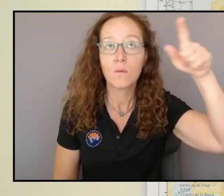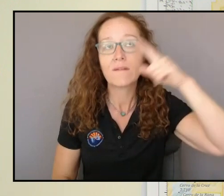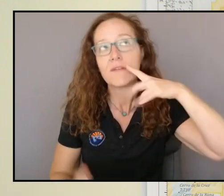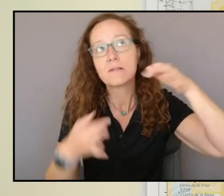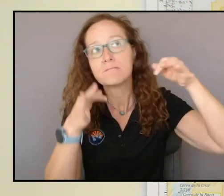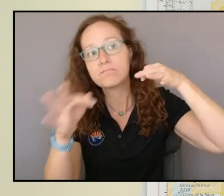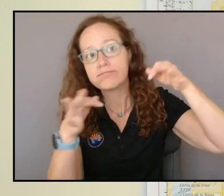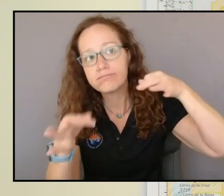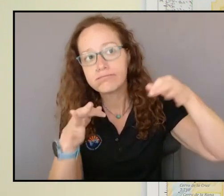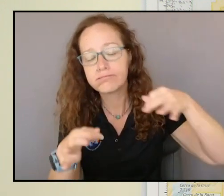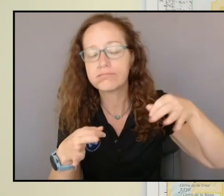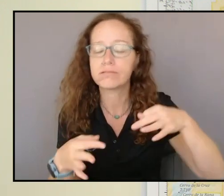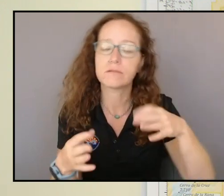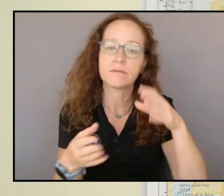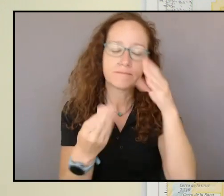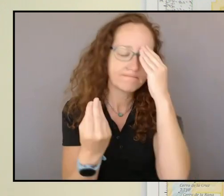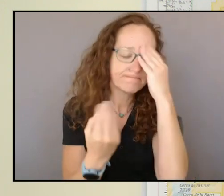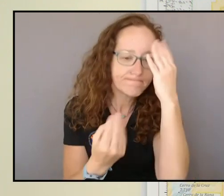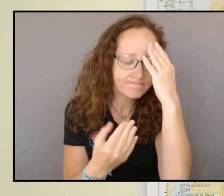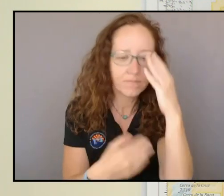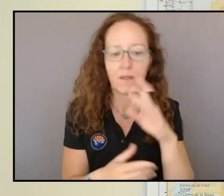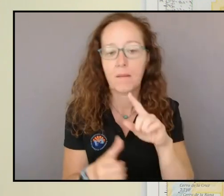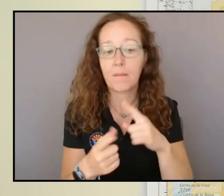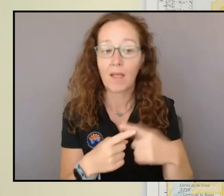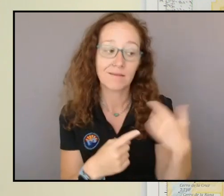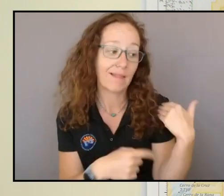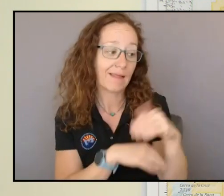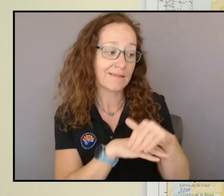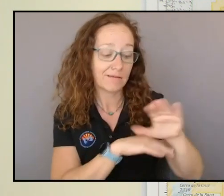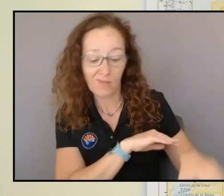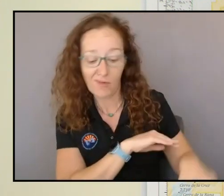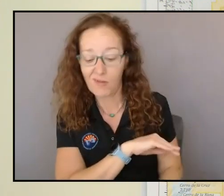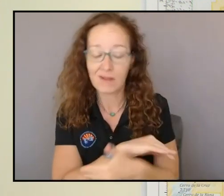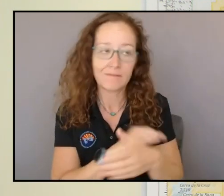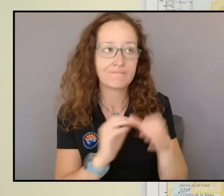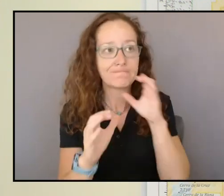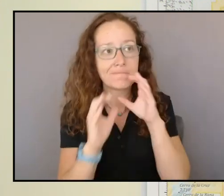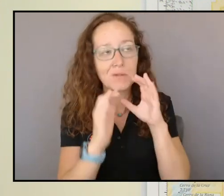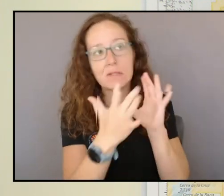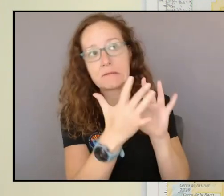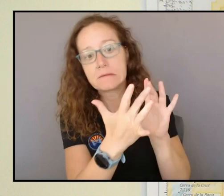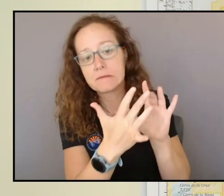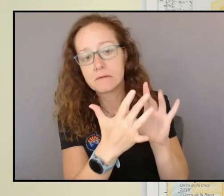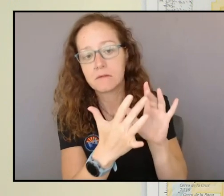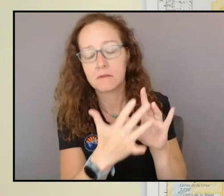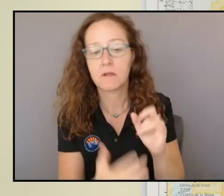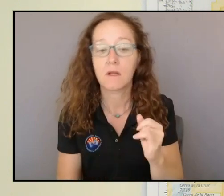communicating on this all night long. So there is-- if there's not helicopters dropping water on this right now I'd be surprised.